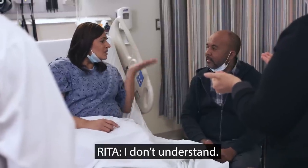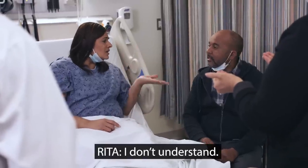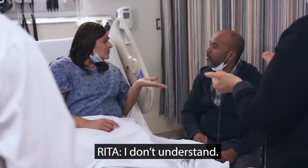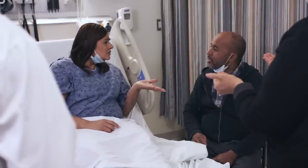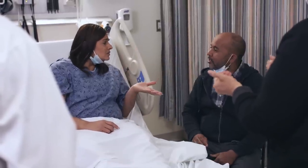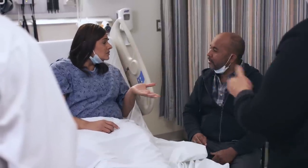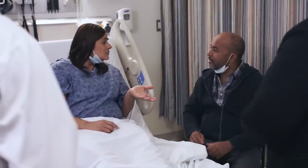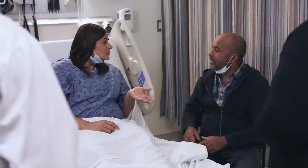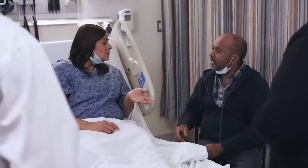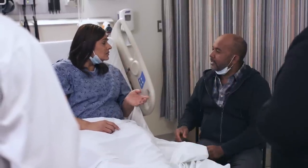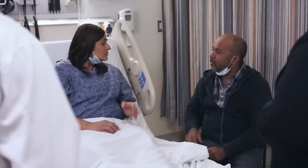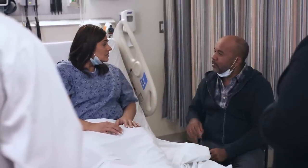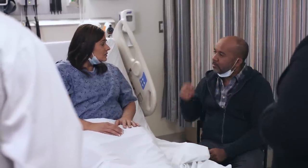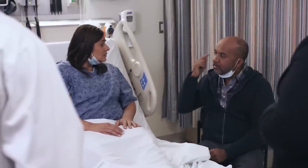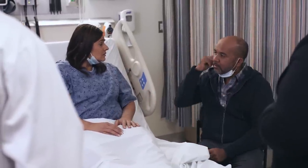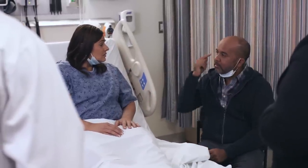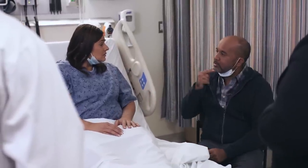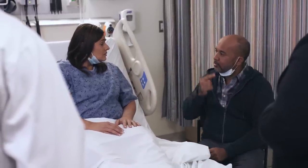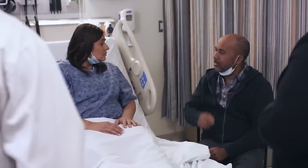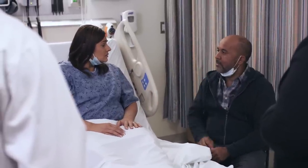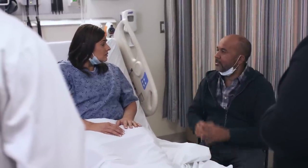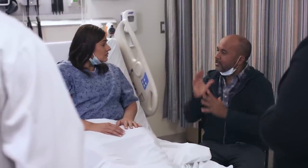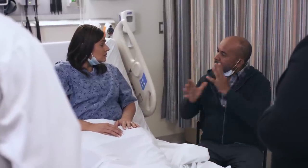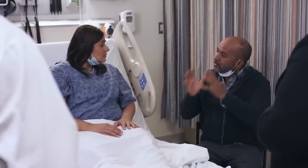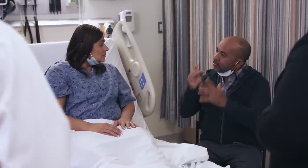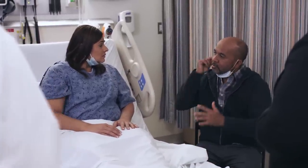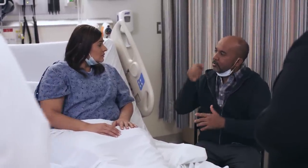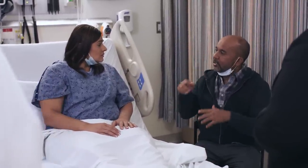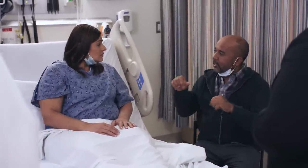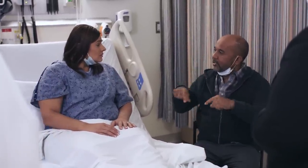[Speaking Portuguese]